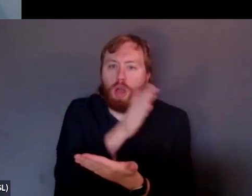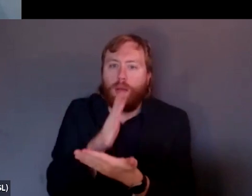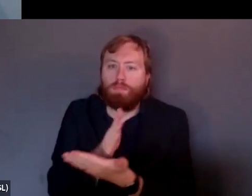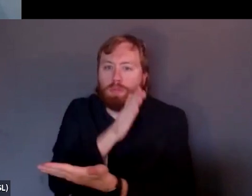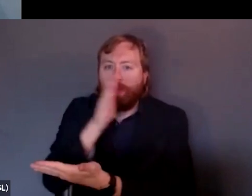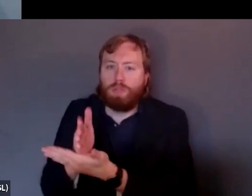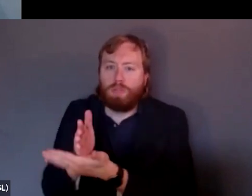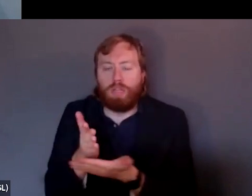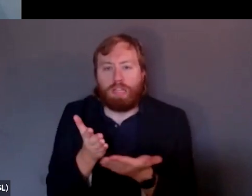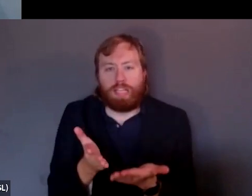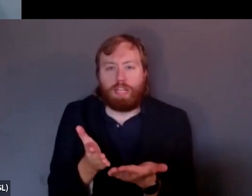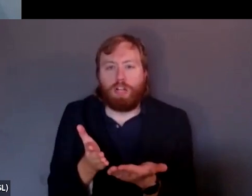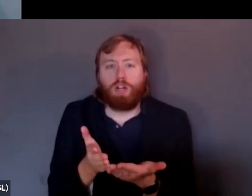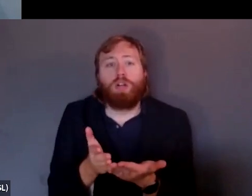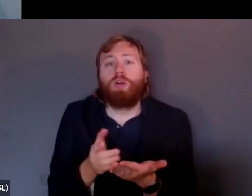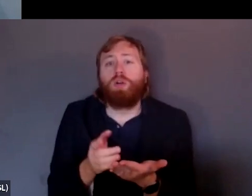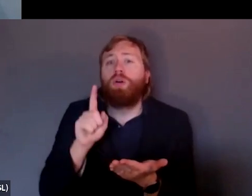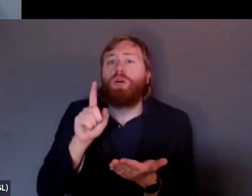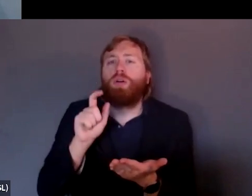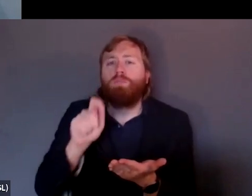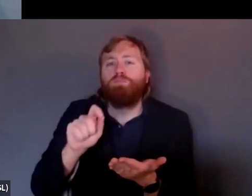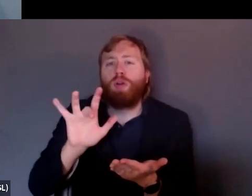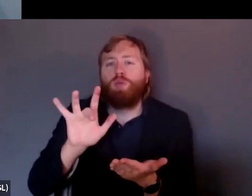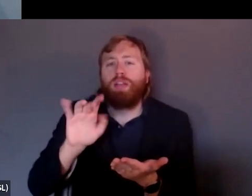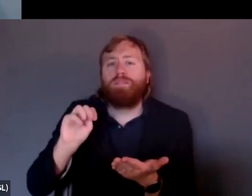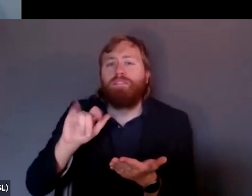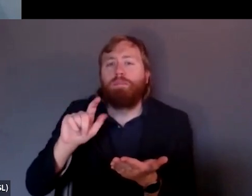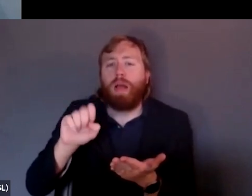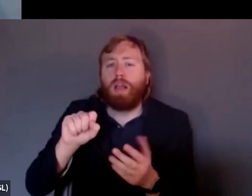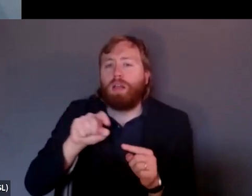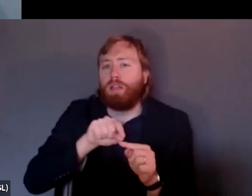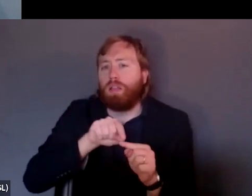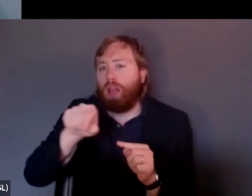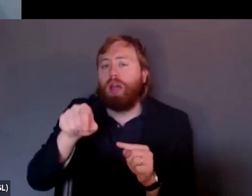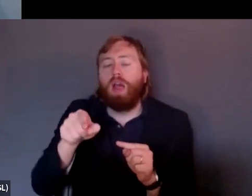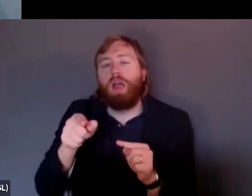it goes a 1/4 mile down the street and turns right on this street, and then it goes to this street.